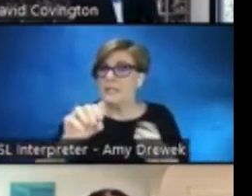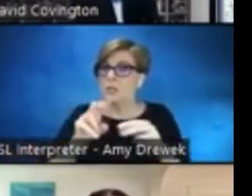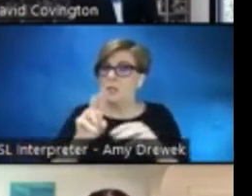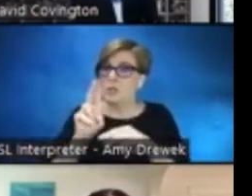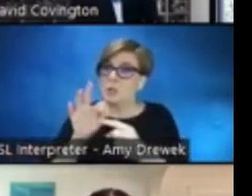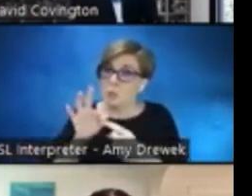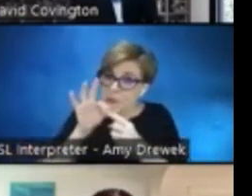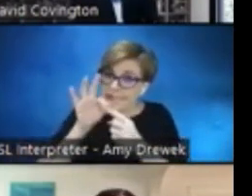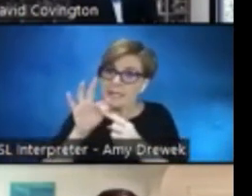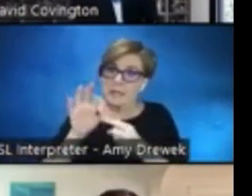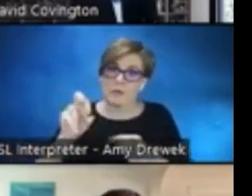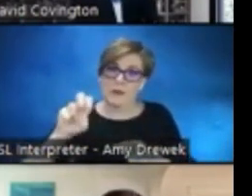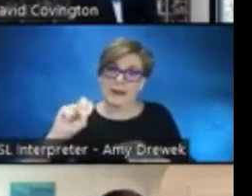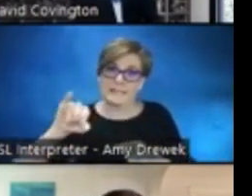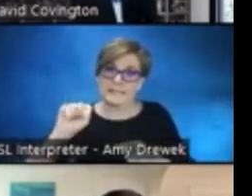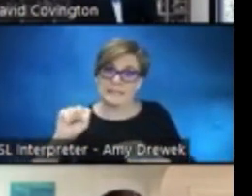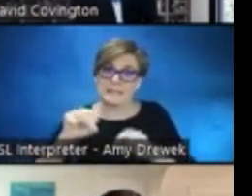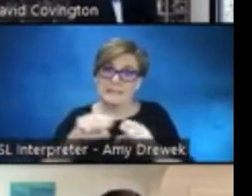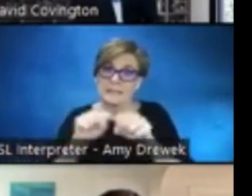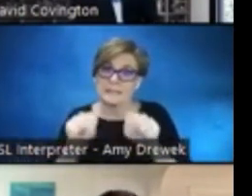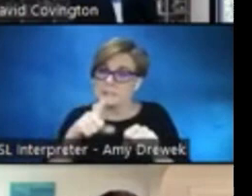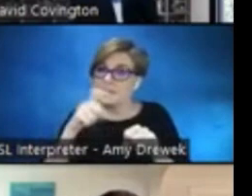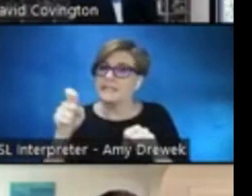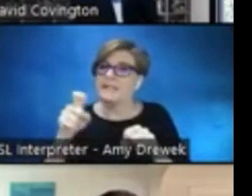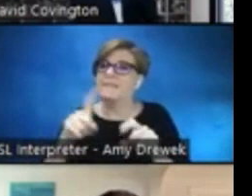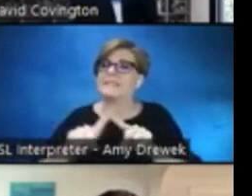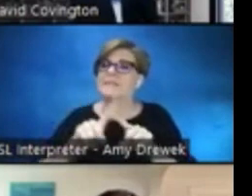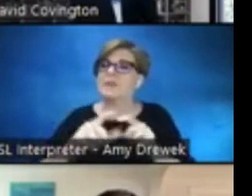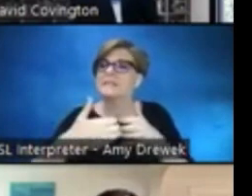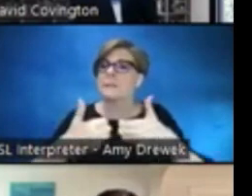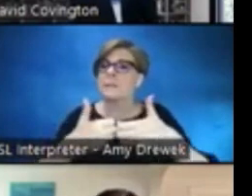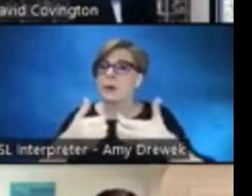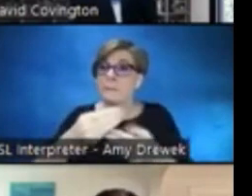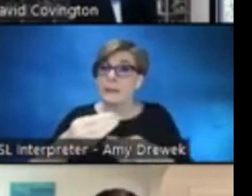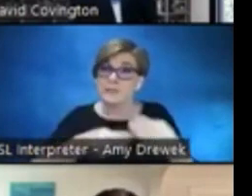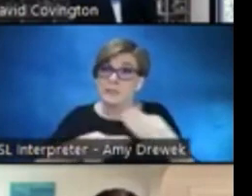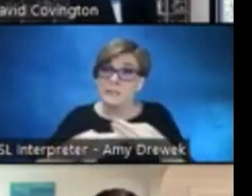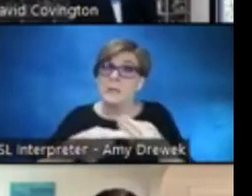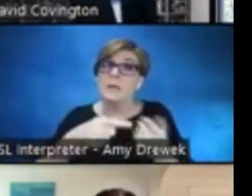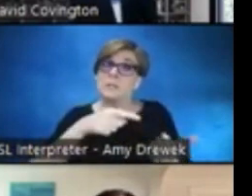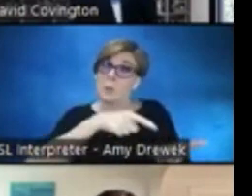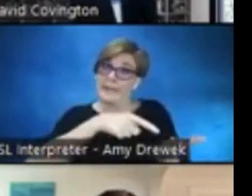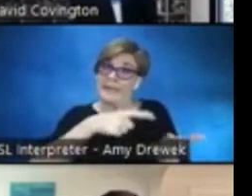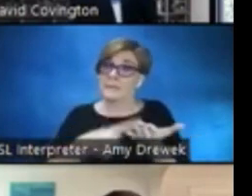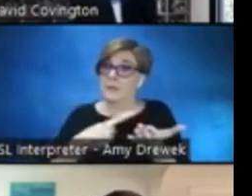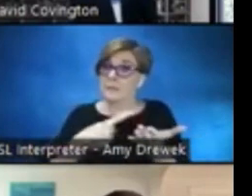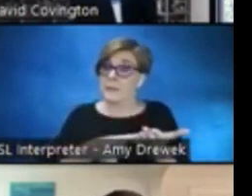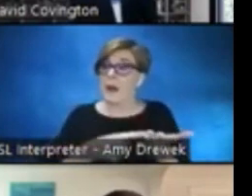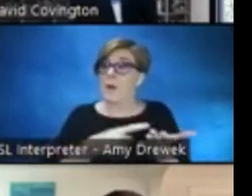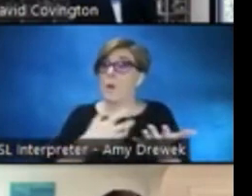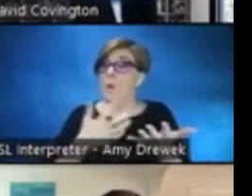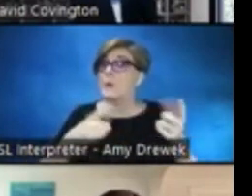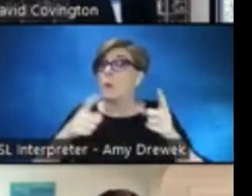HE TALKS ABOUT WHAT IS HAPPENING IN OHIO AND SHARES HIS OWN PERSONAL EXPERIENCE. I WOULD LIKE TO DIRECT YOU ALL TO CHECK OUT